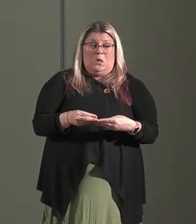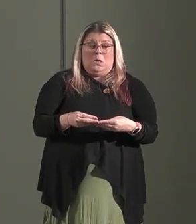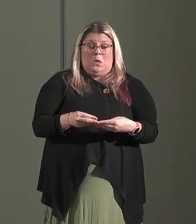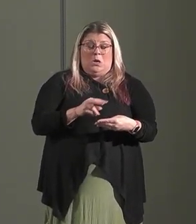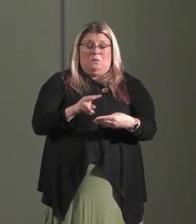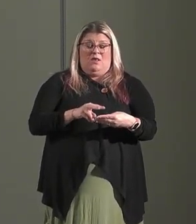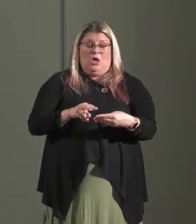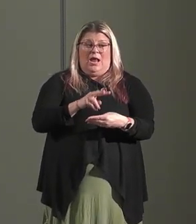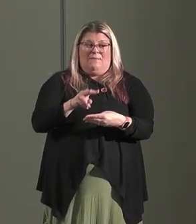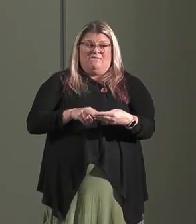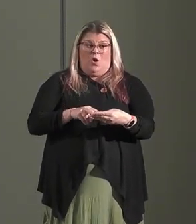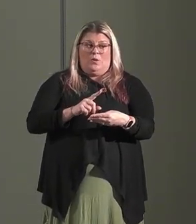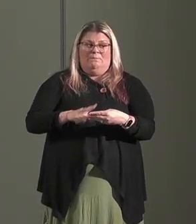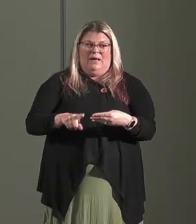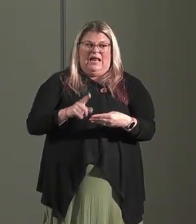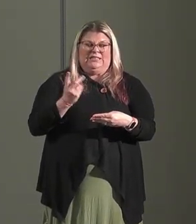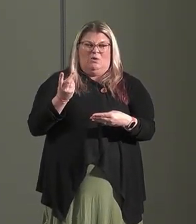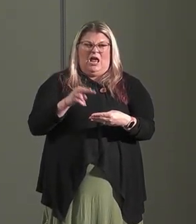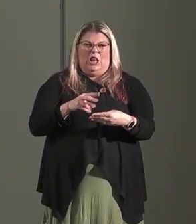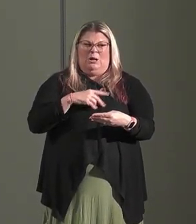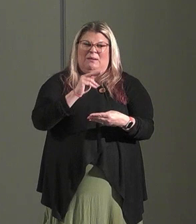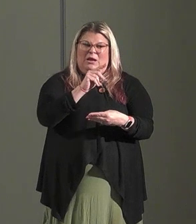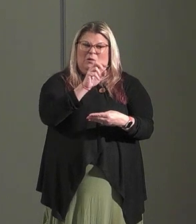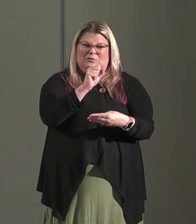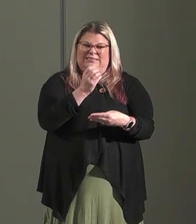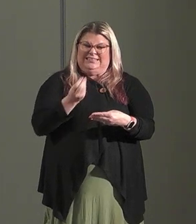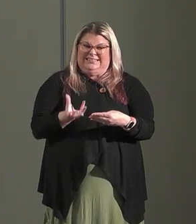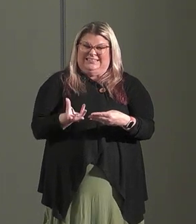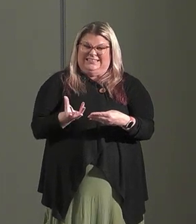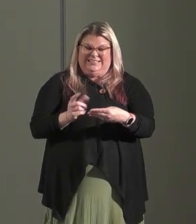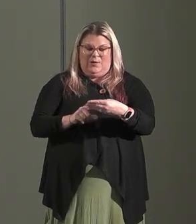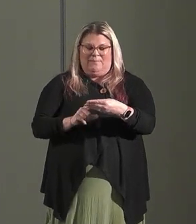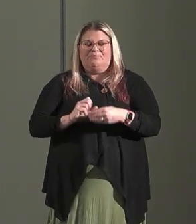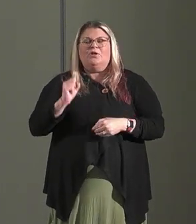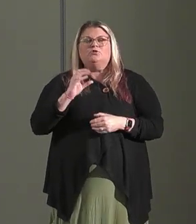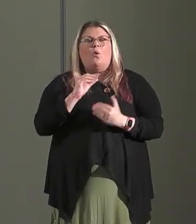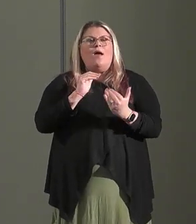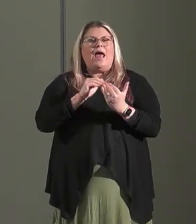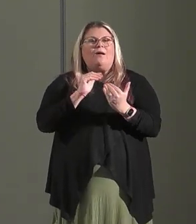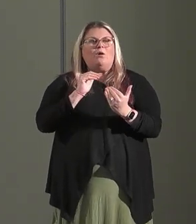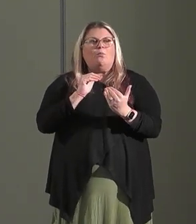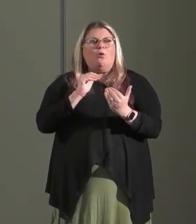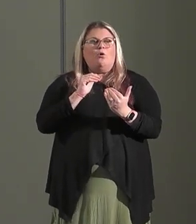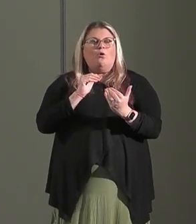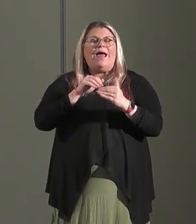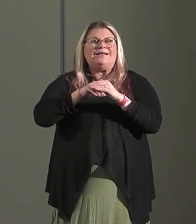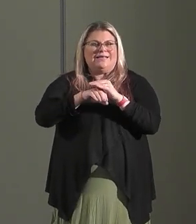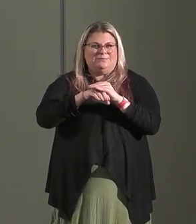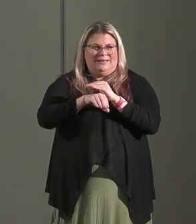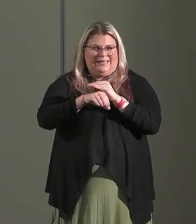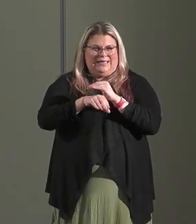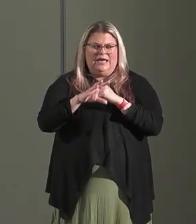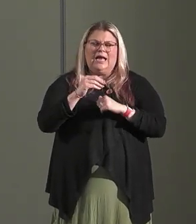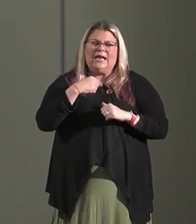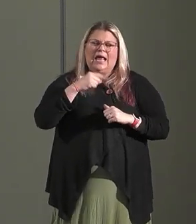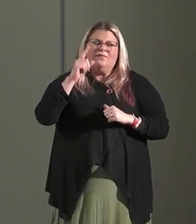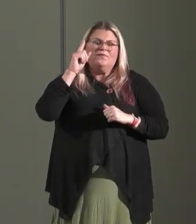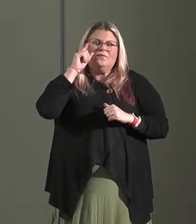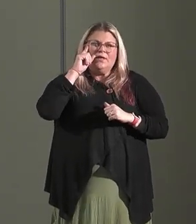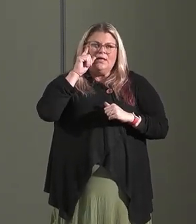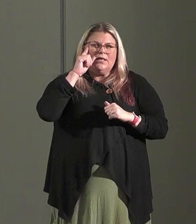my phone to refer to my notes. Equitable accessibility, I think it -- you know,